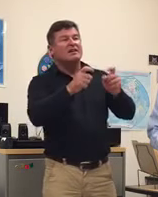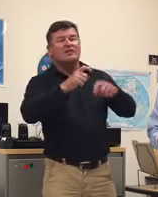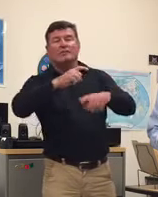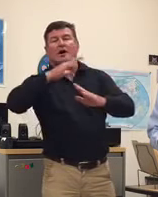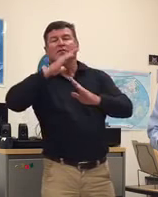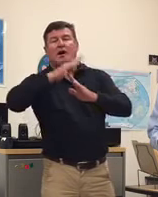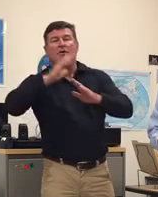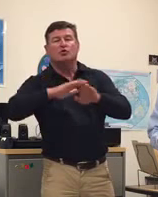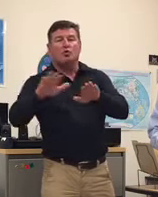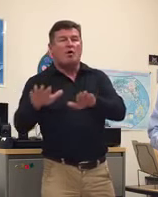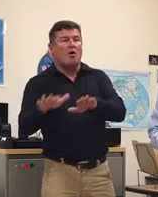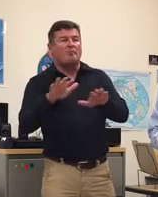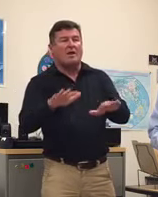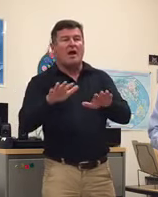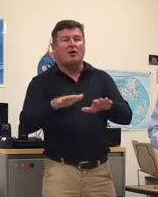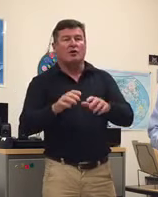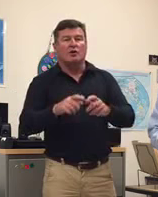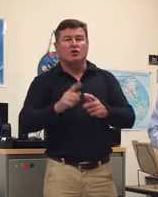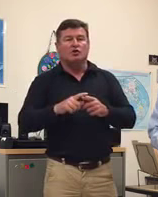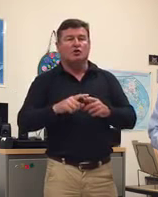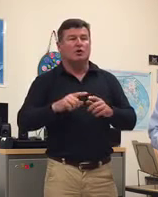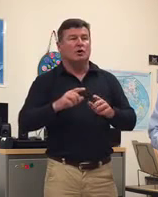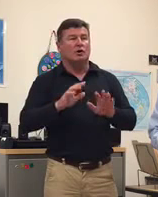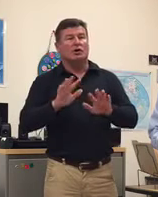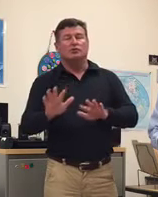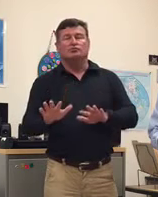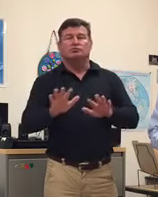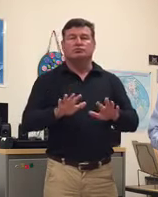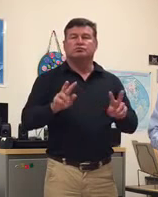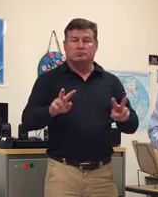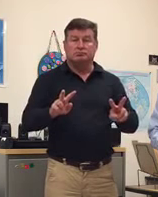allowing that child to calm down or regain composure.